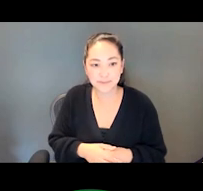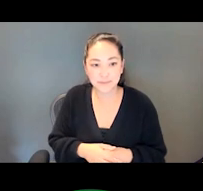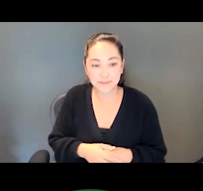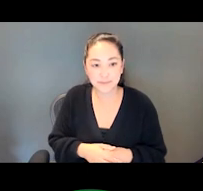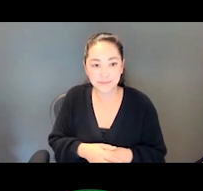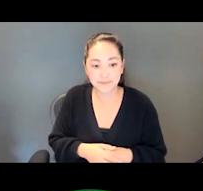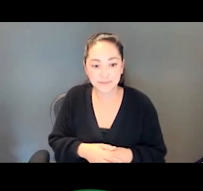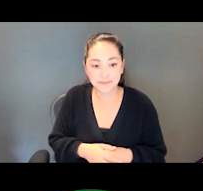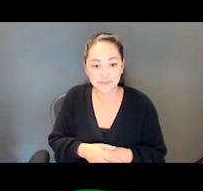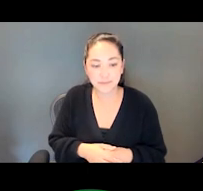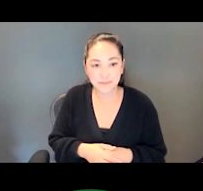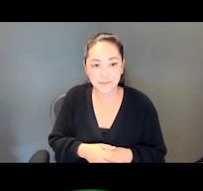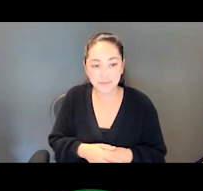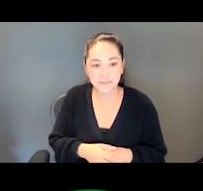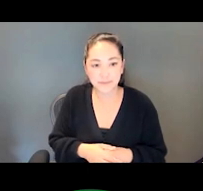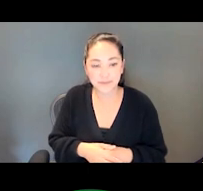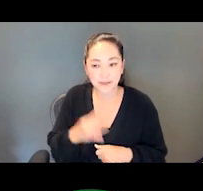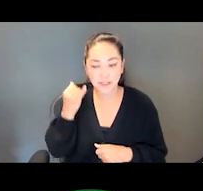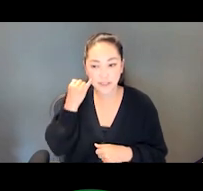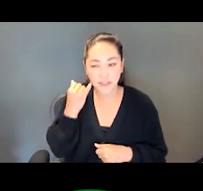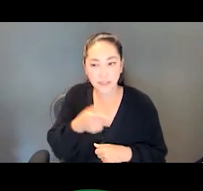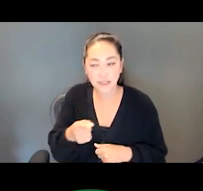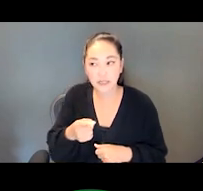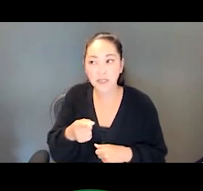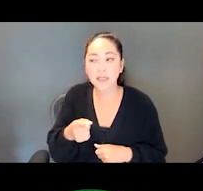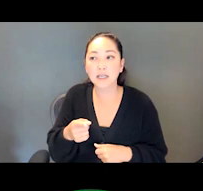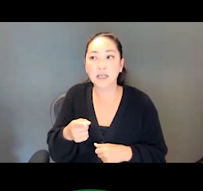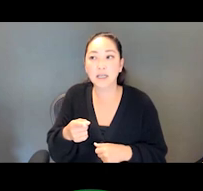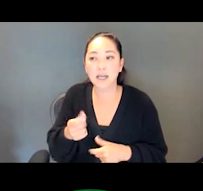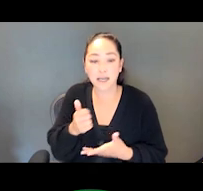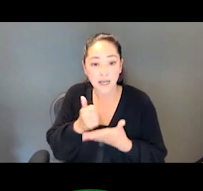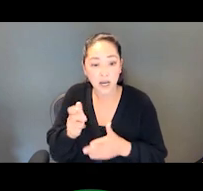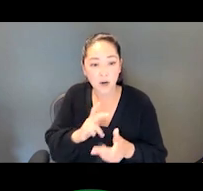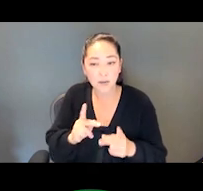It's really It helps us look at accessibility in it with a different lens. Trisha or Noah,